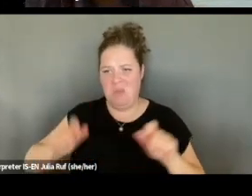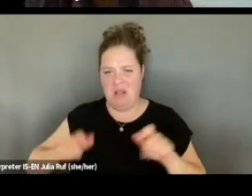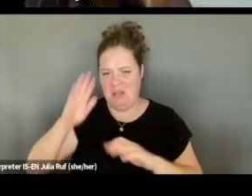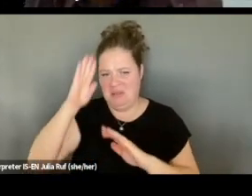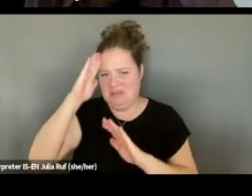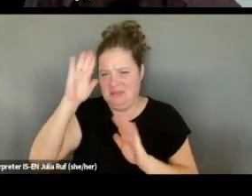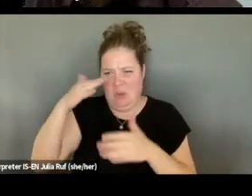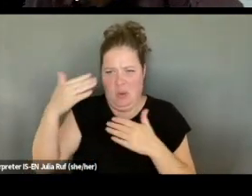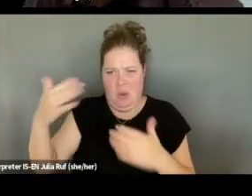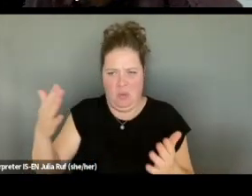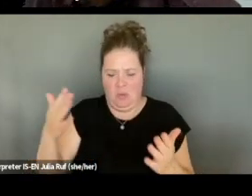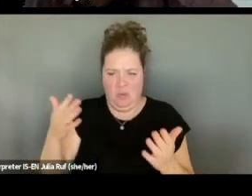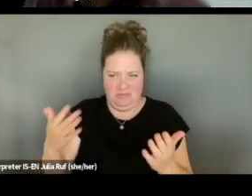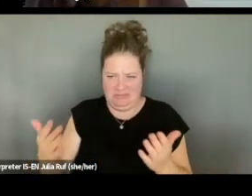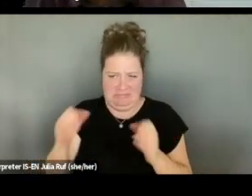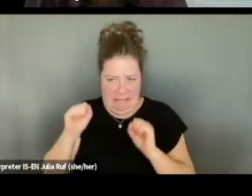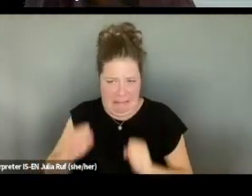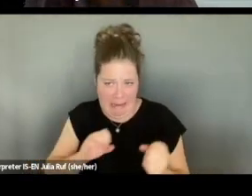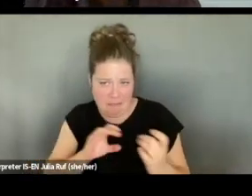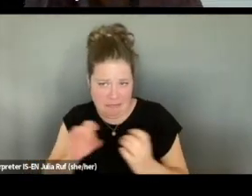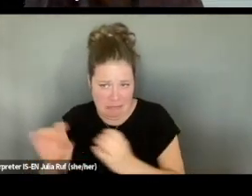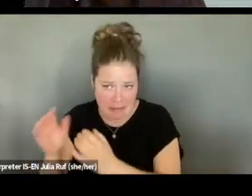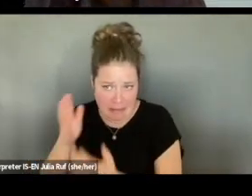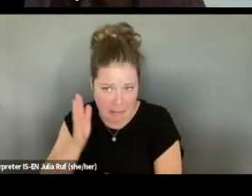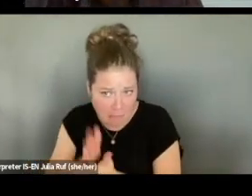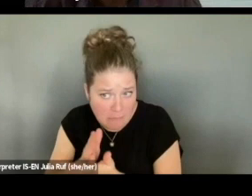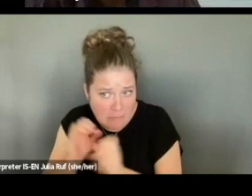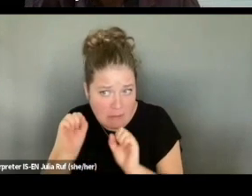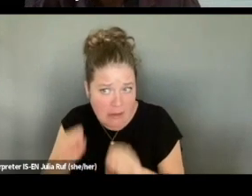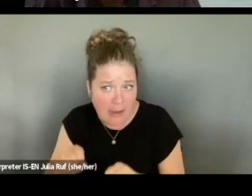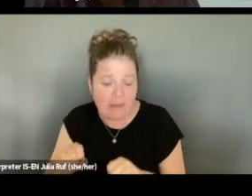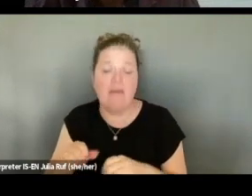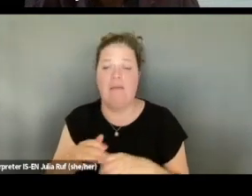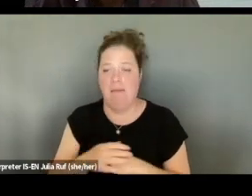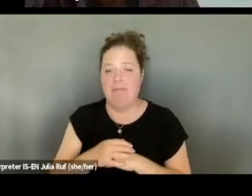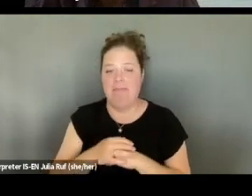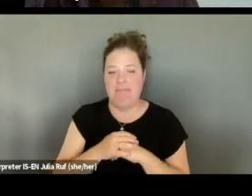among the participants here, attendees here, there's kind